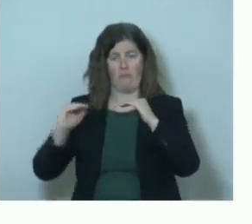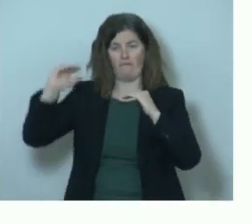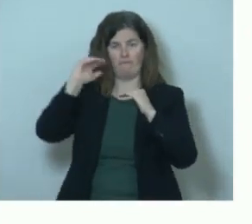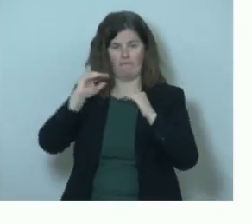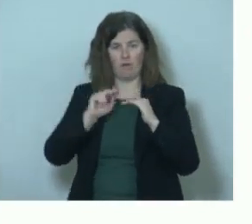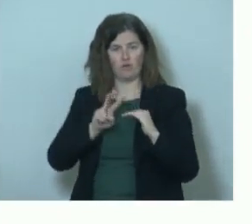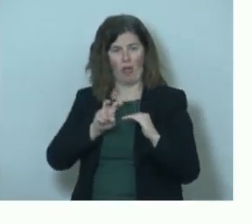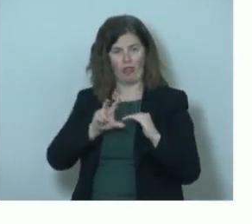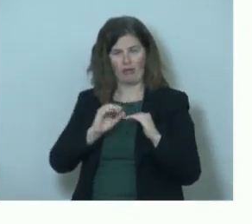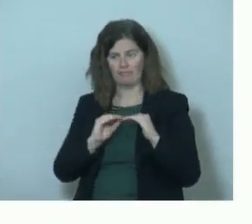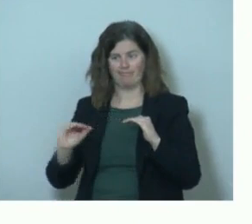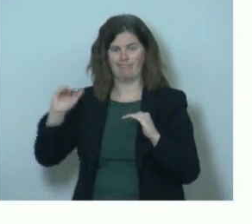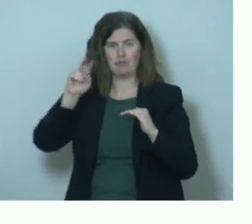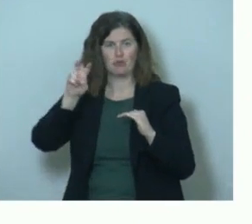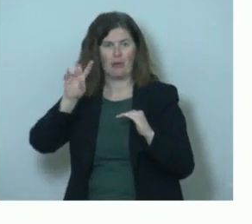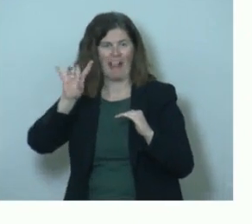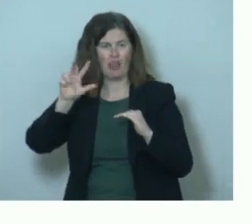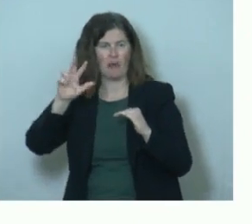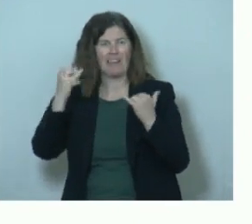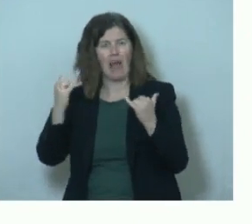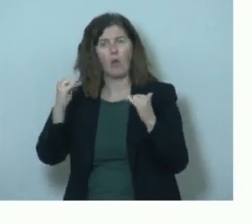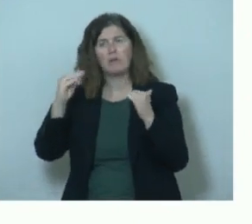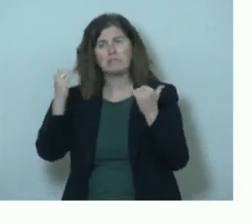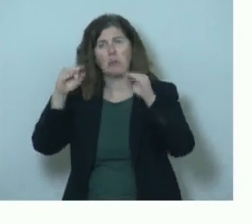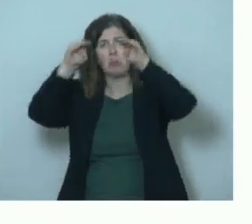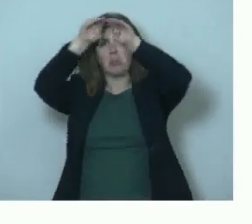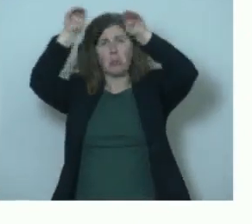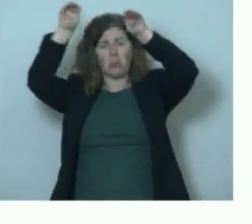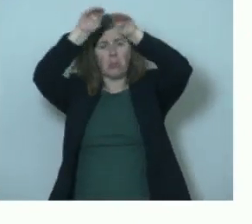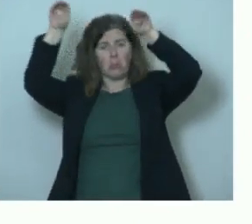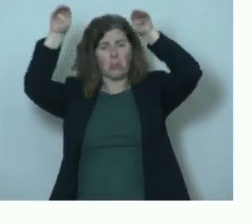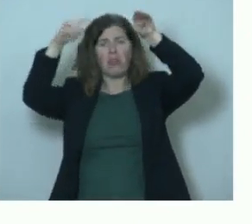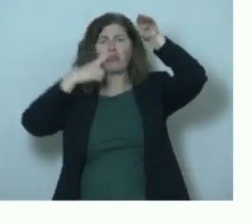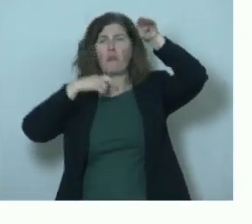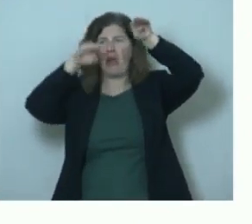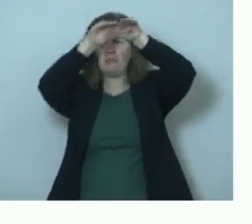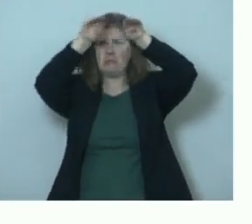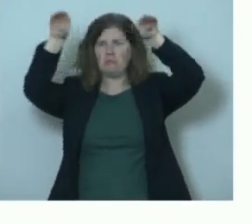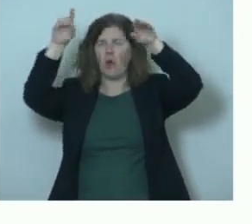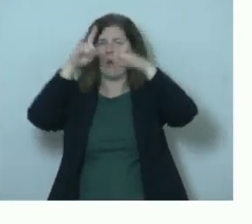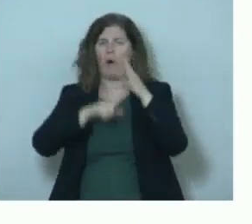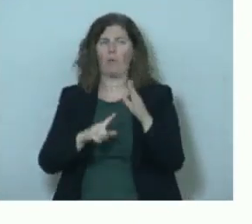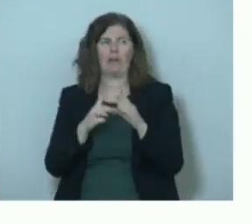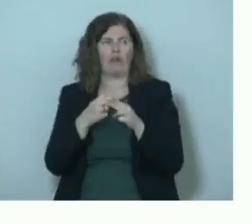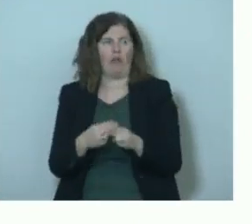THEY ONLY HAVE 230 ICU BEDS BUT THEY FOUND A WAY TO EXPAND THEIR CAPACITY.